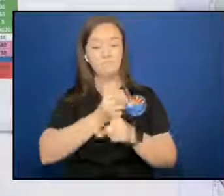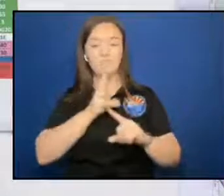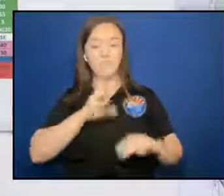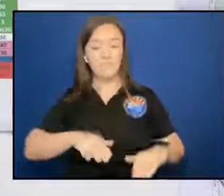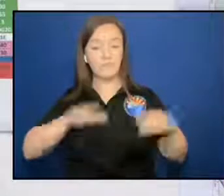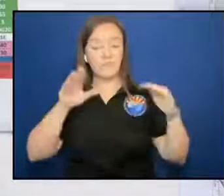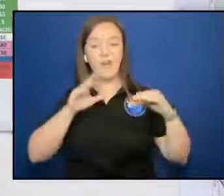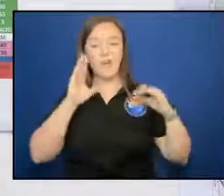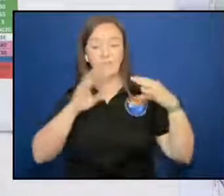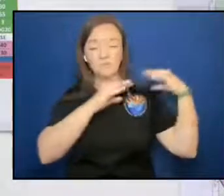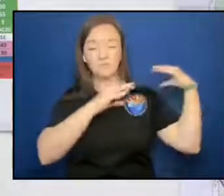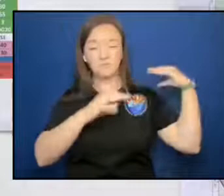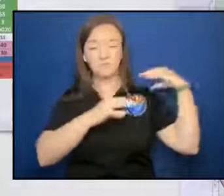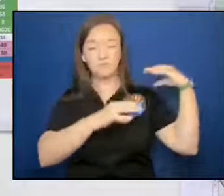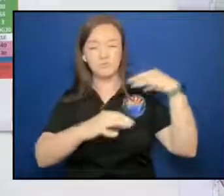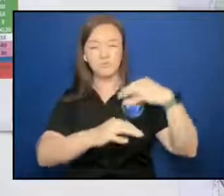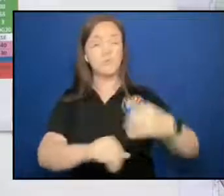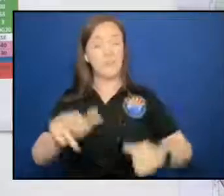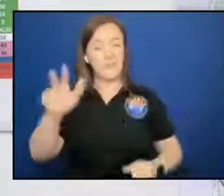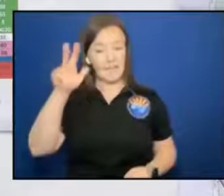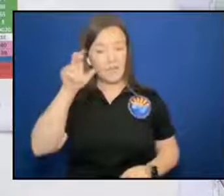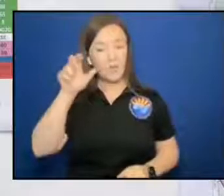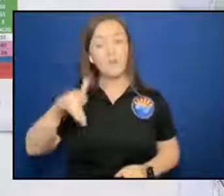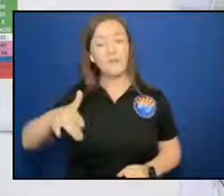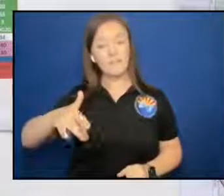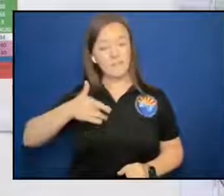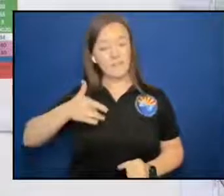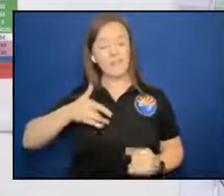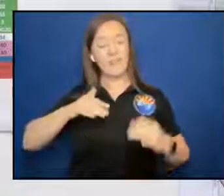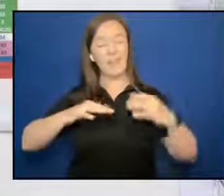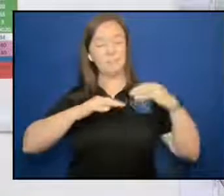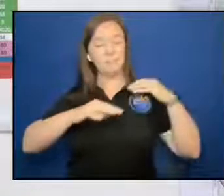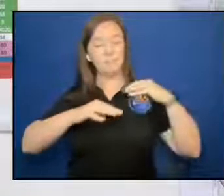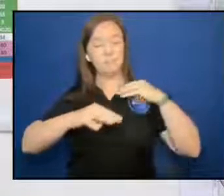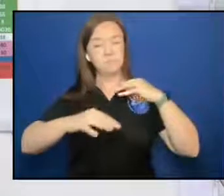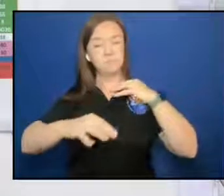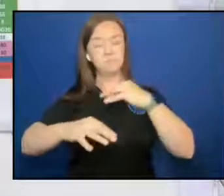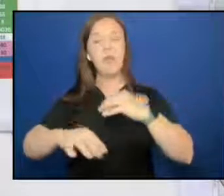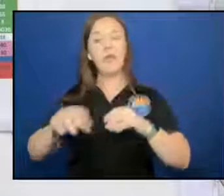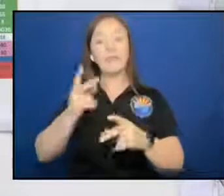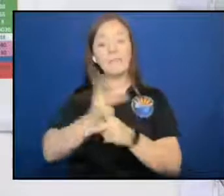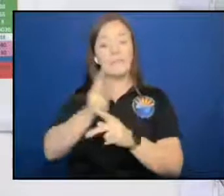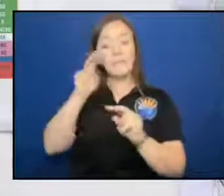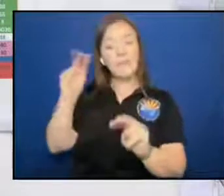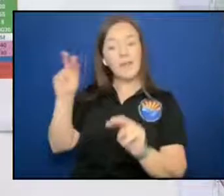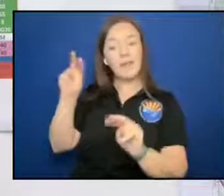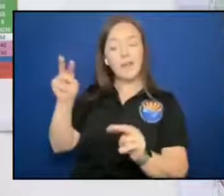FLOODING AND GETTING THE WORD OUT AND PREPARING, IS COMPLACENCY AND I KNOW OVER THE LAST HANDFUL